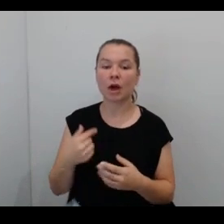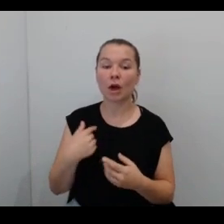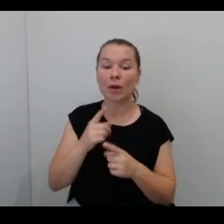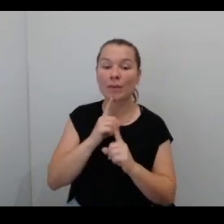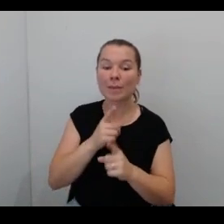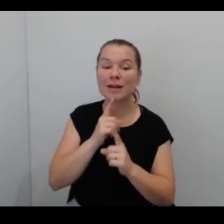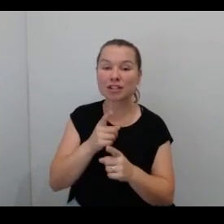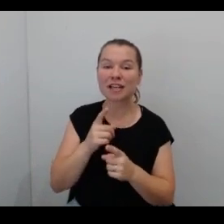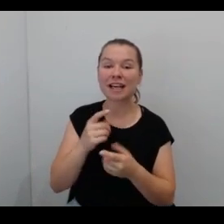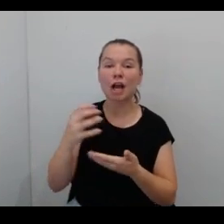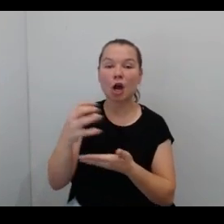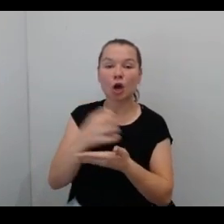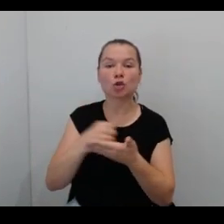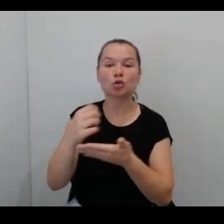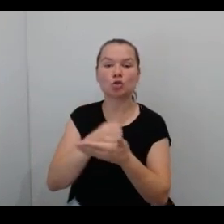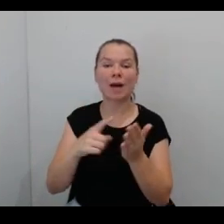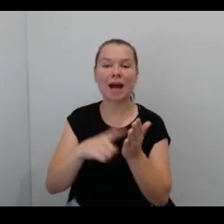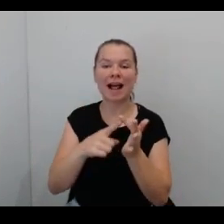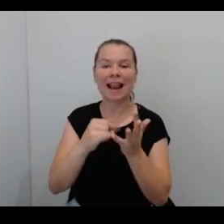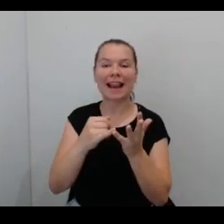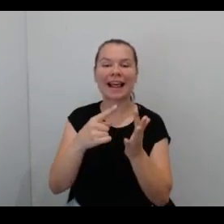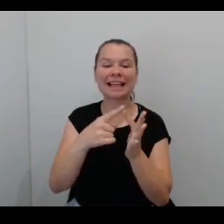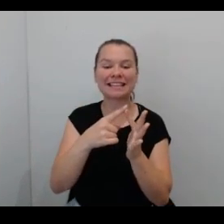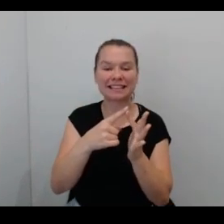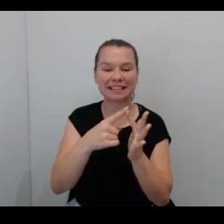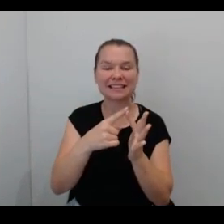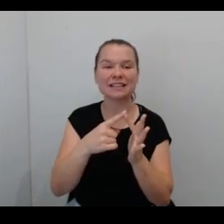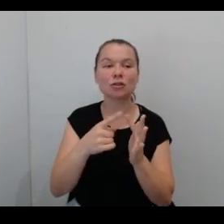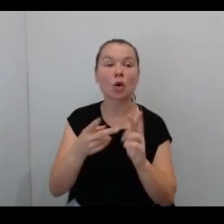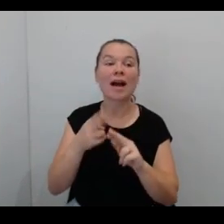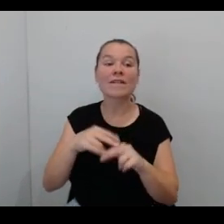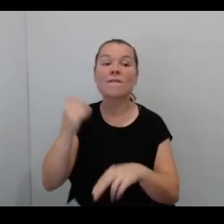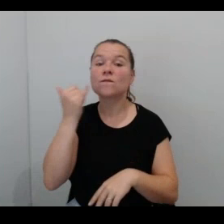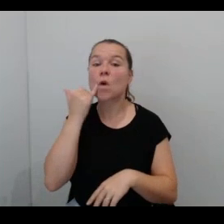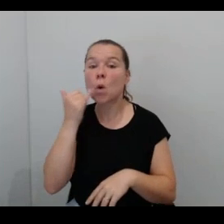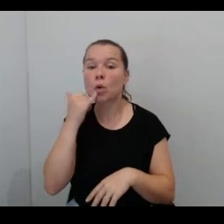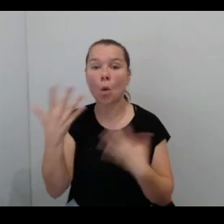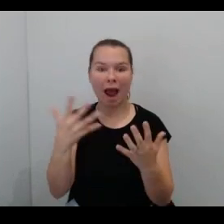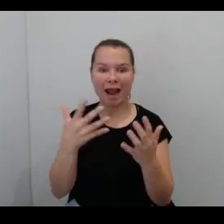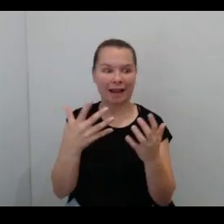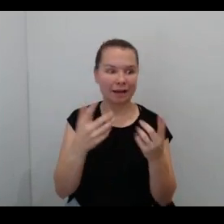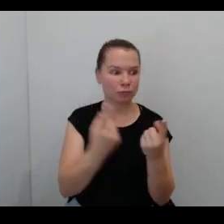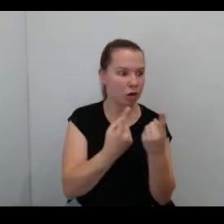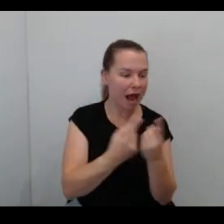If somebody leases a phone or any other product they don't actually have ownership of it so